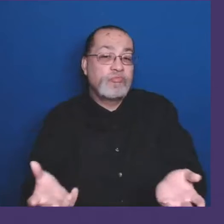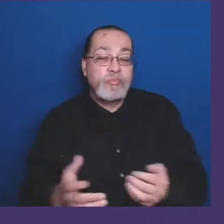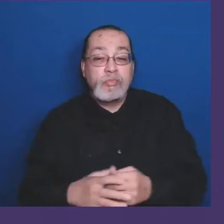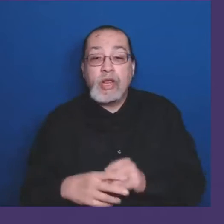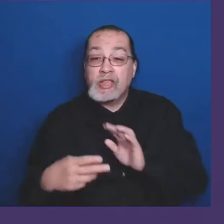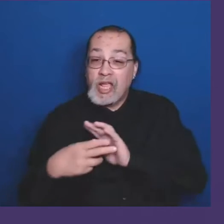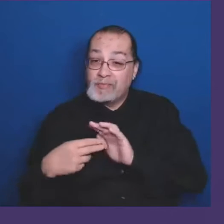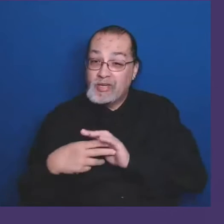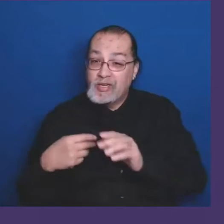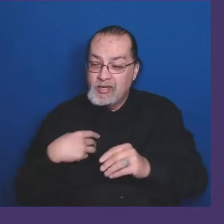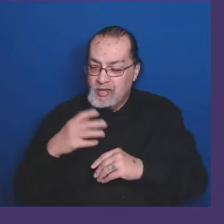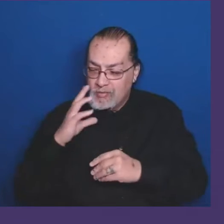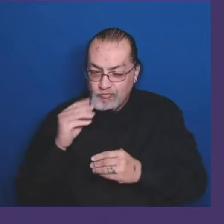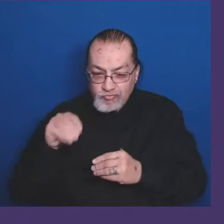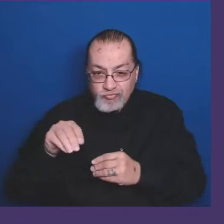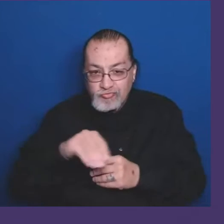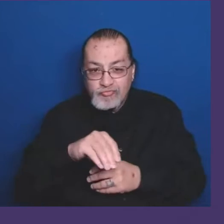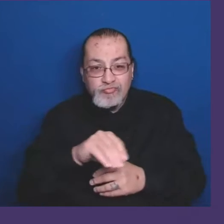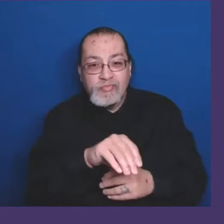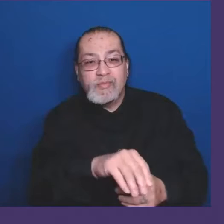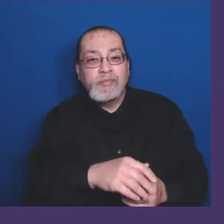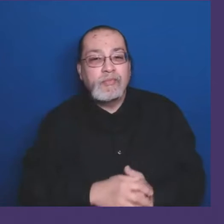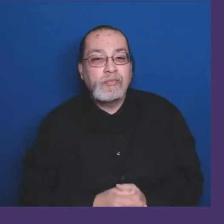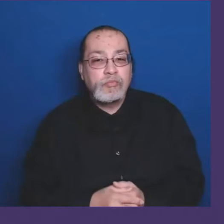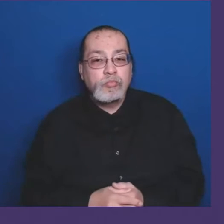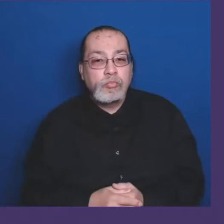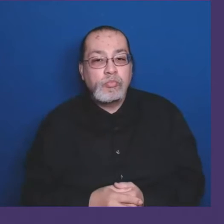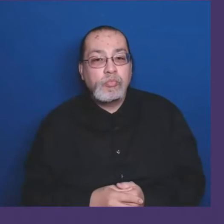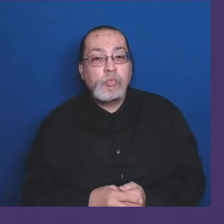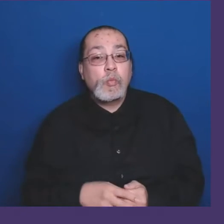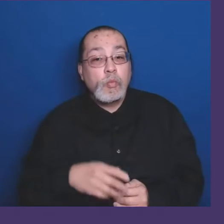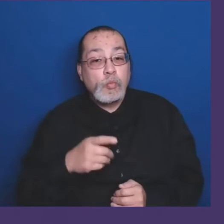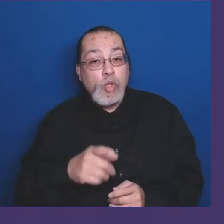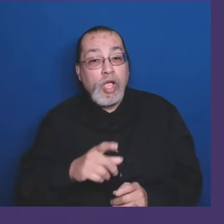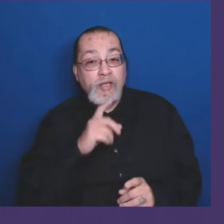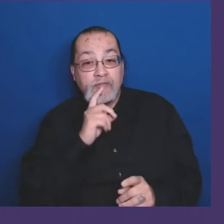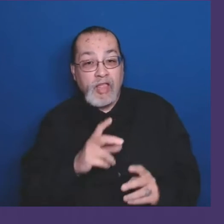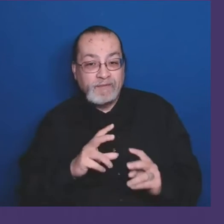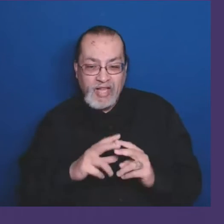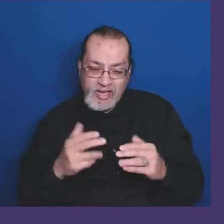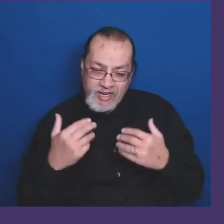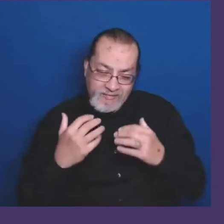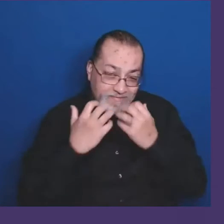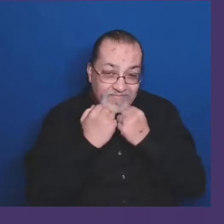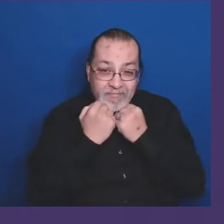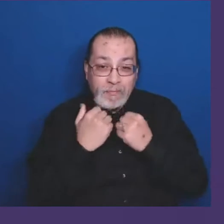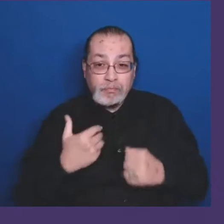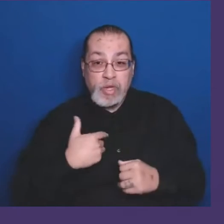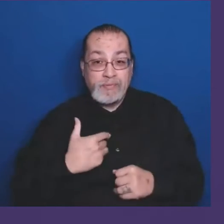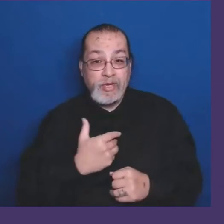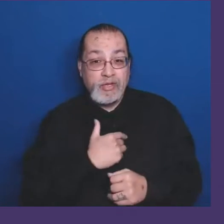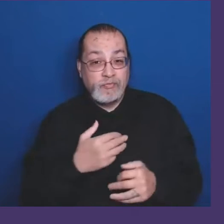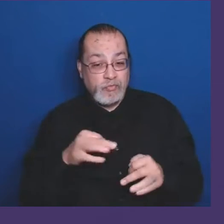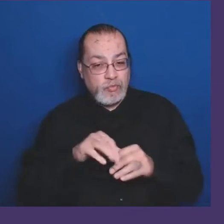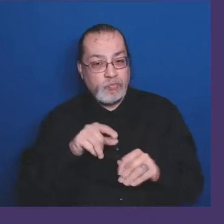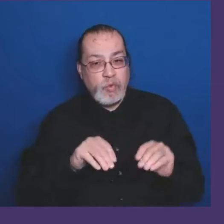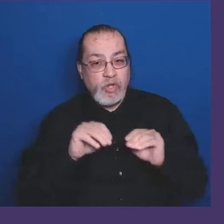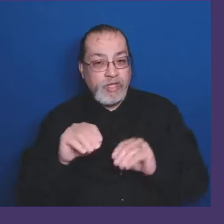Jenny Lay-Flurrie: You are an utterly invaluable member of the move team. Is that right? Tanya Harris: Yes. Jenny Lay-Flurrie: Ilene, you've